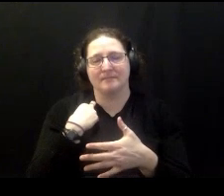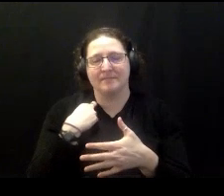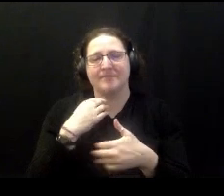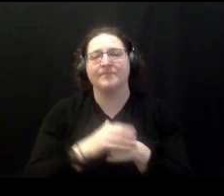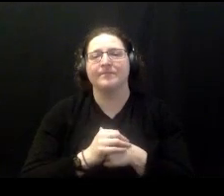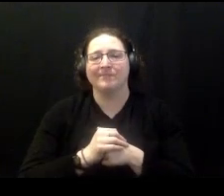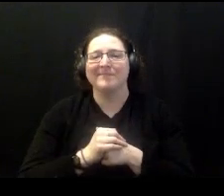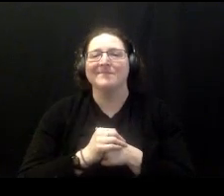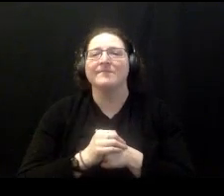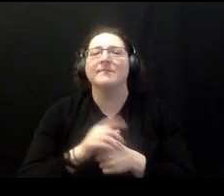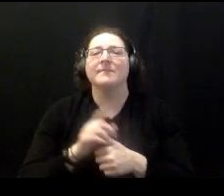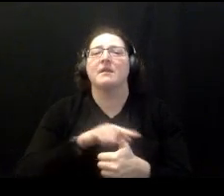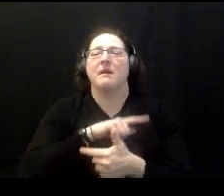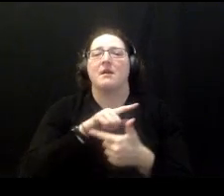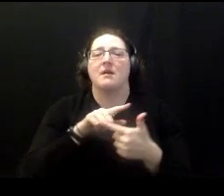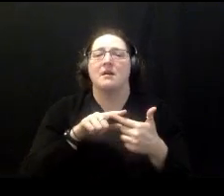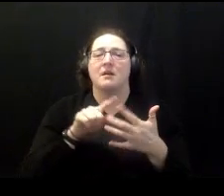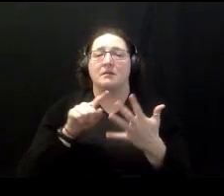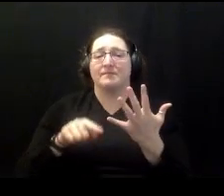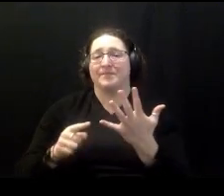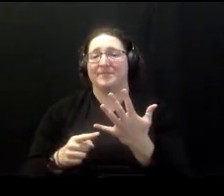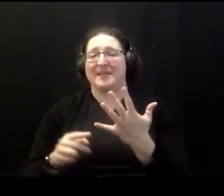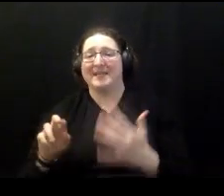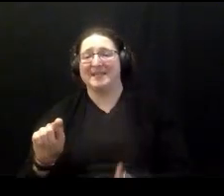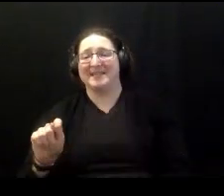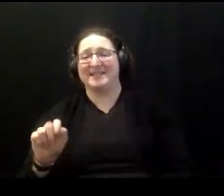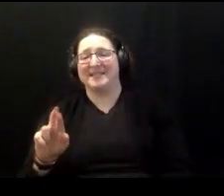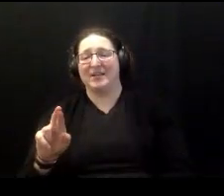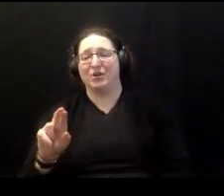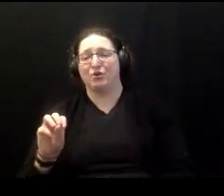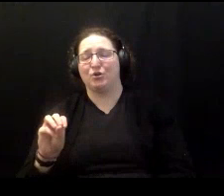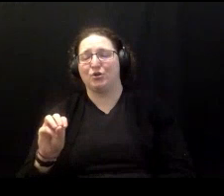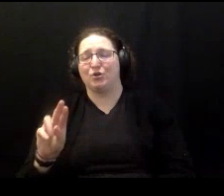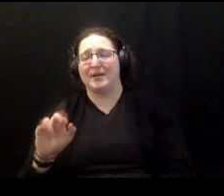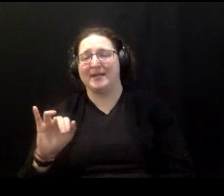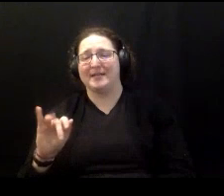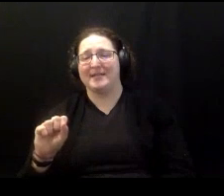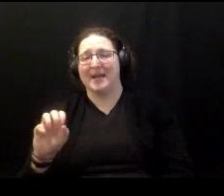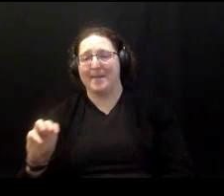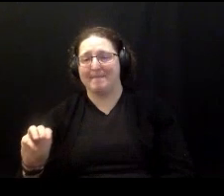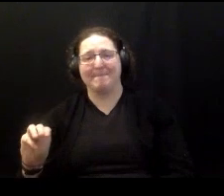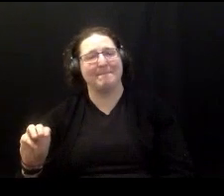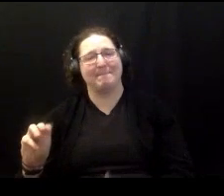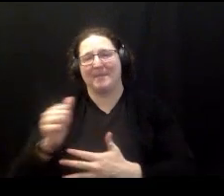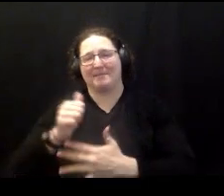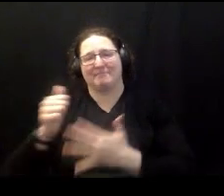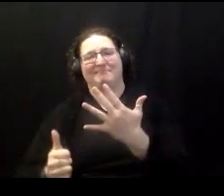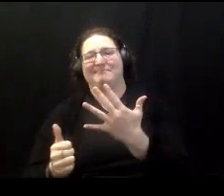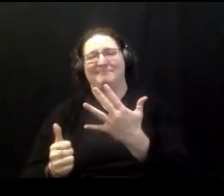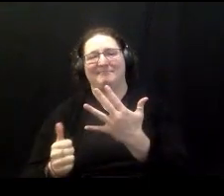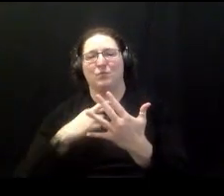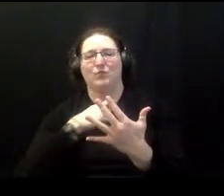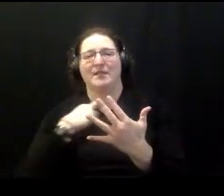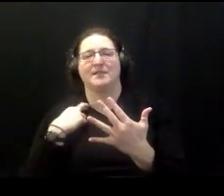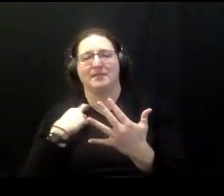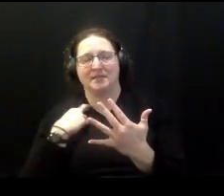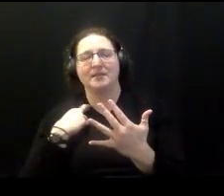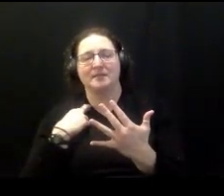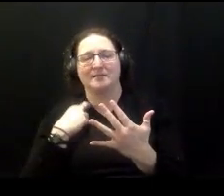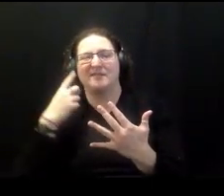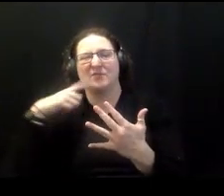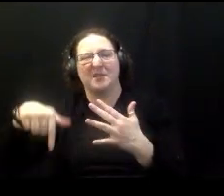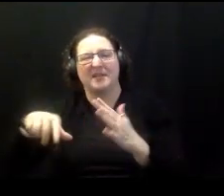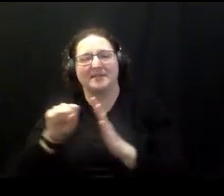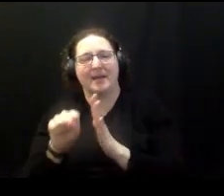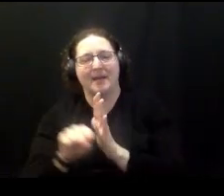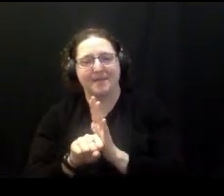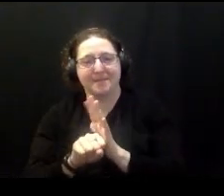Conversely, "terrorism" which we see at the bottom represents the lowest risk posed to the state. So,